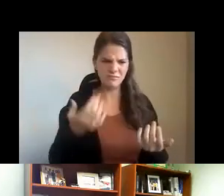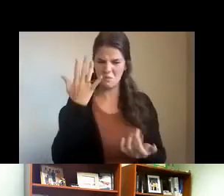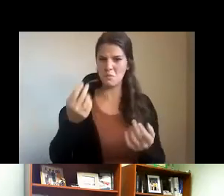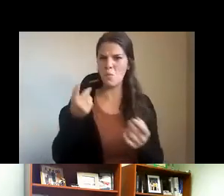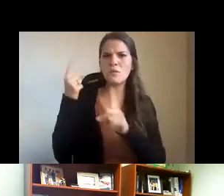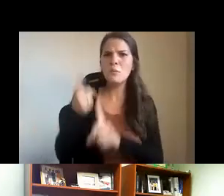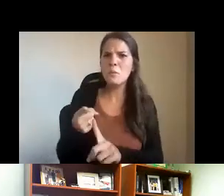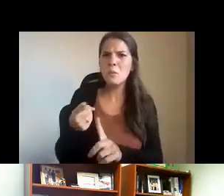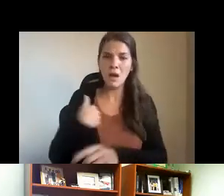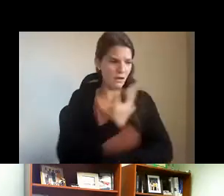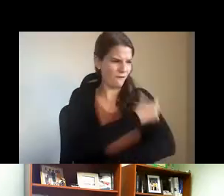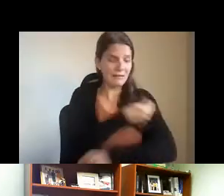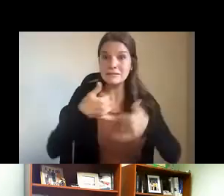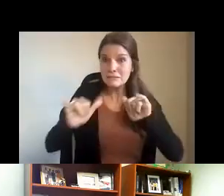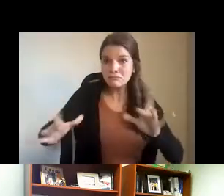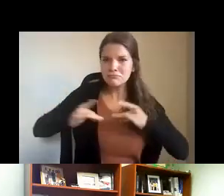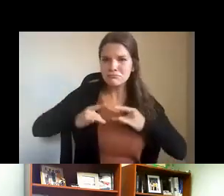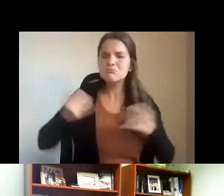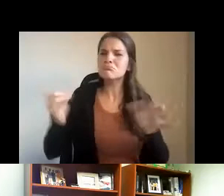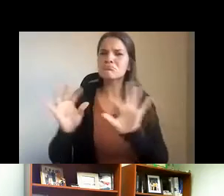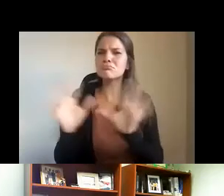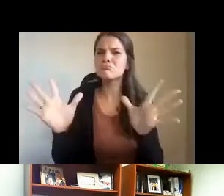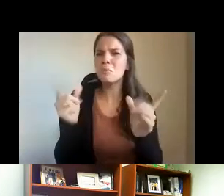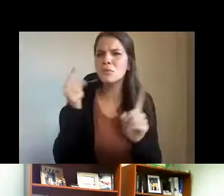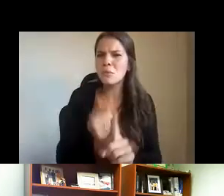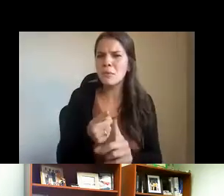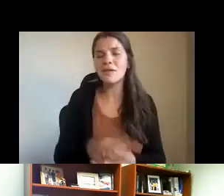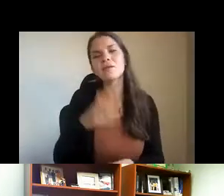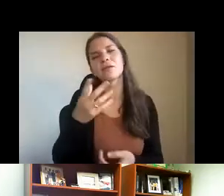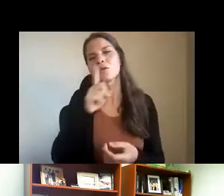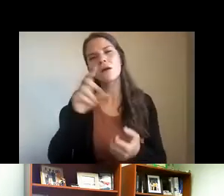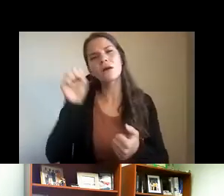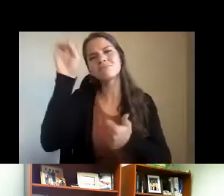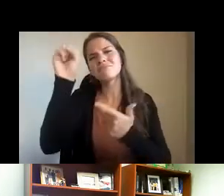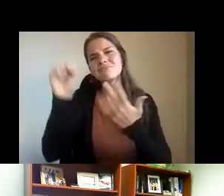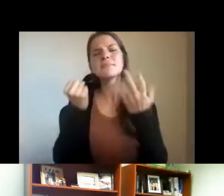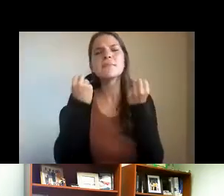if I can still become infected?". Well there's lots of reasons to get vaccinated. The evidence also